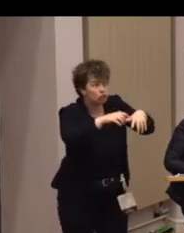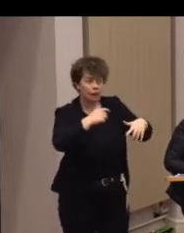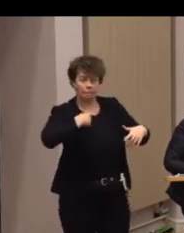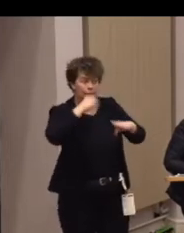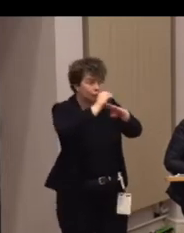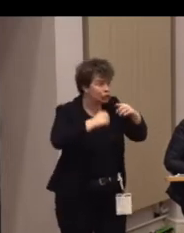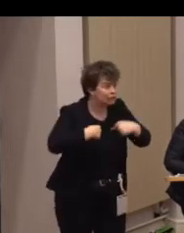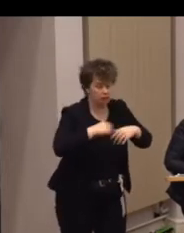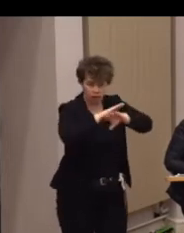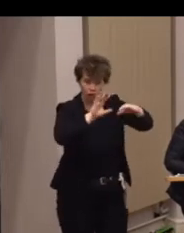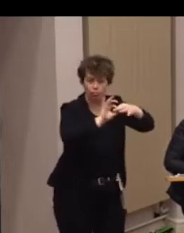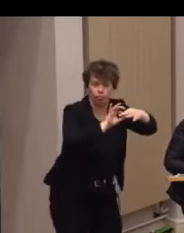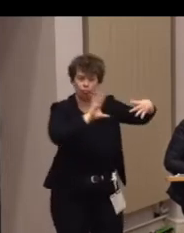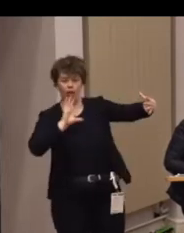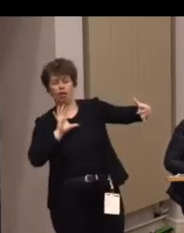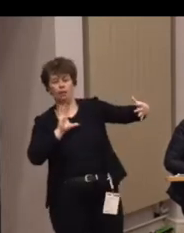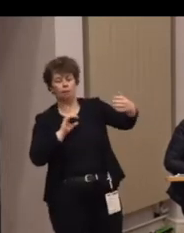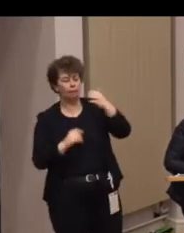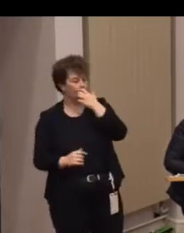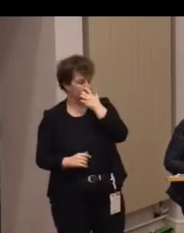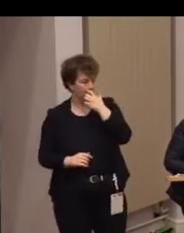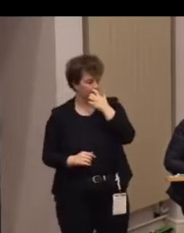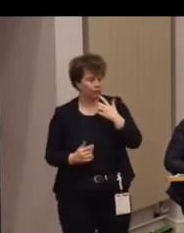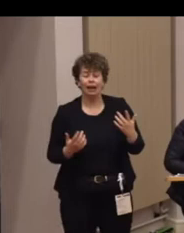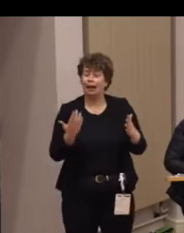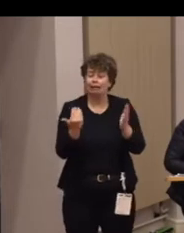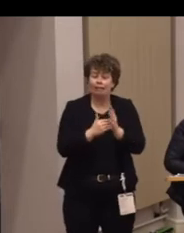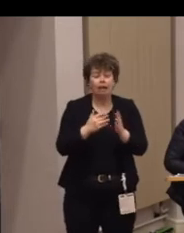and the narratives are framed from a single linear lens.